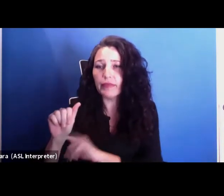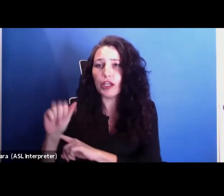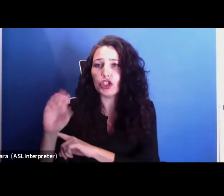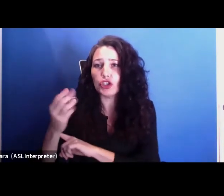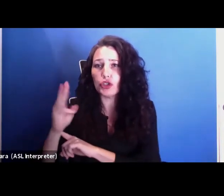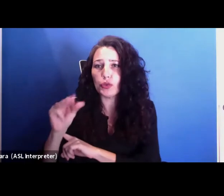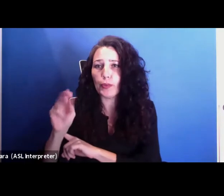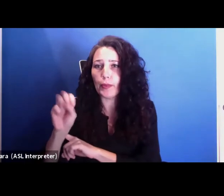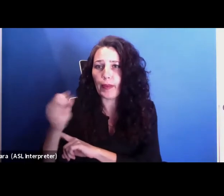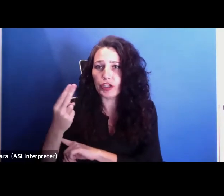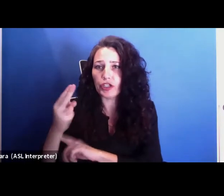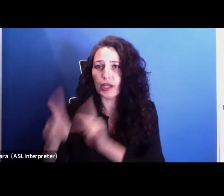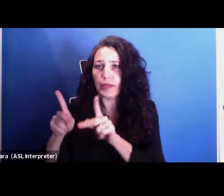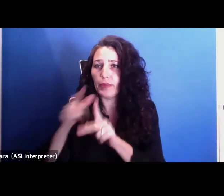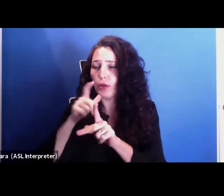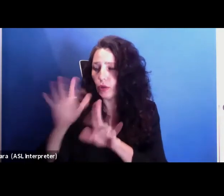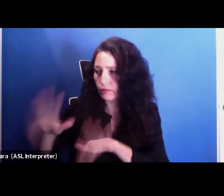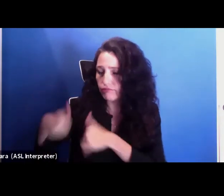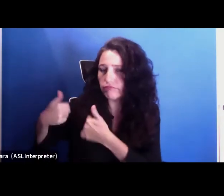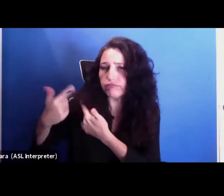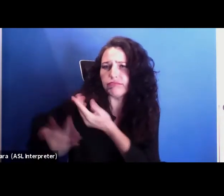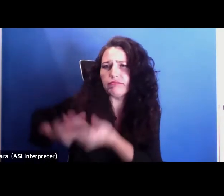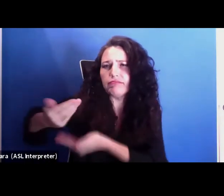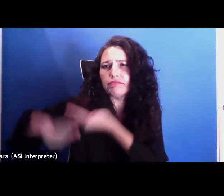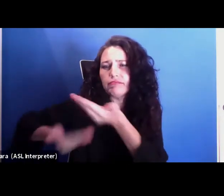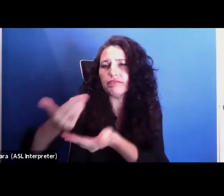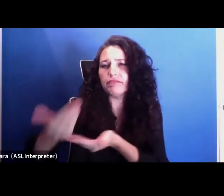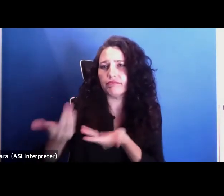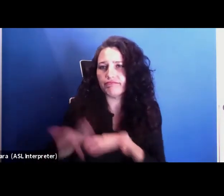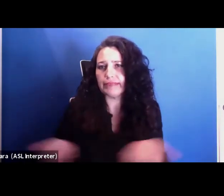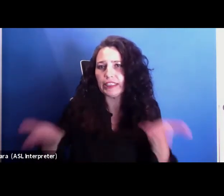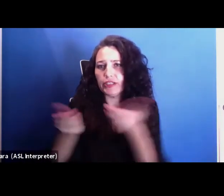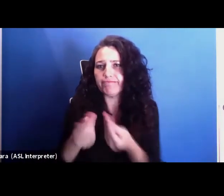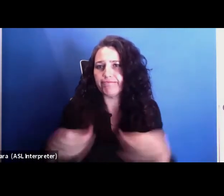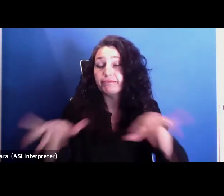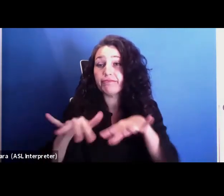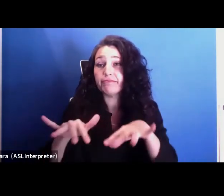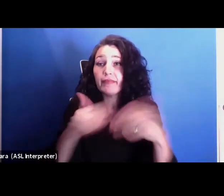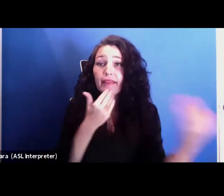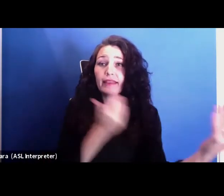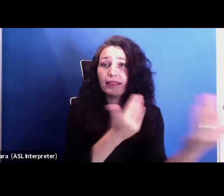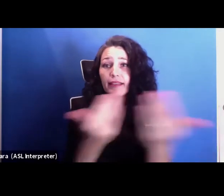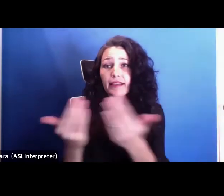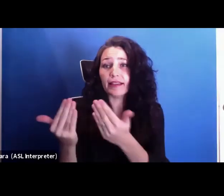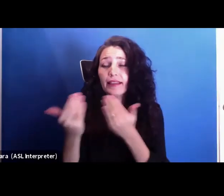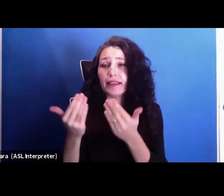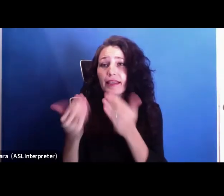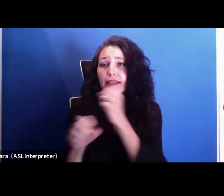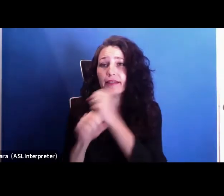who have been stewards of this land for generations. I also want to thank our media sponsor IndieWire